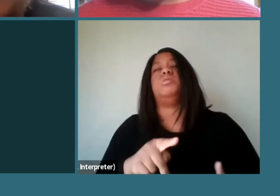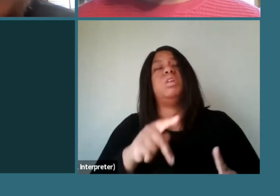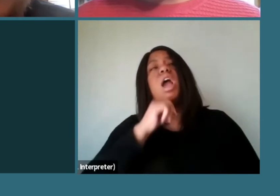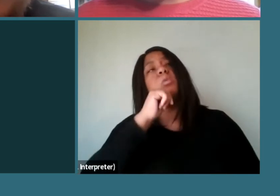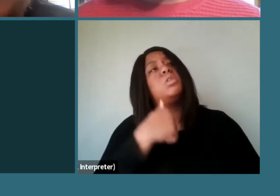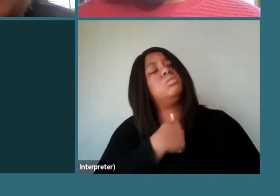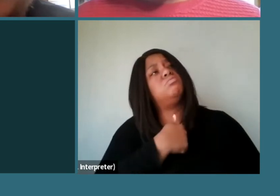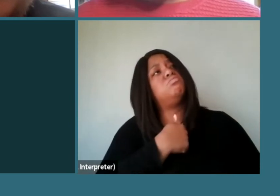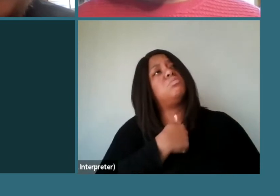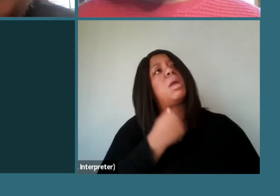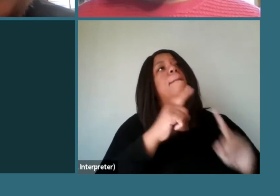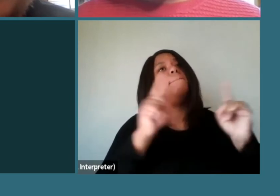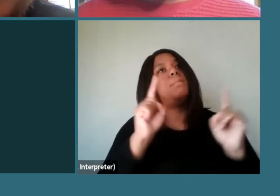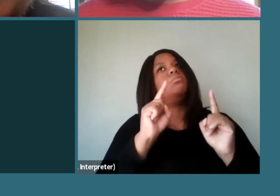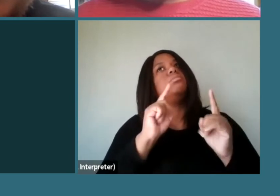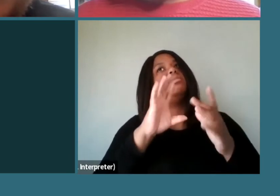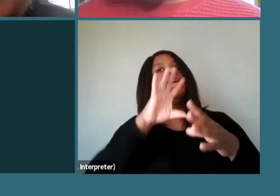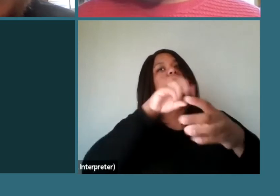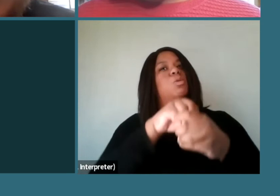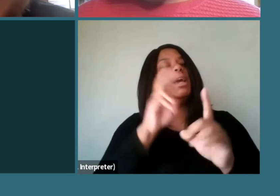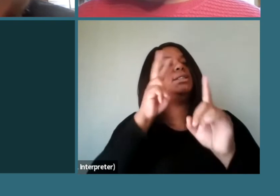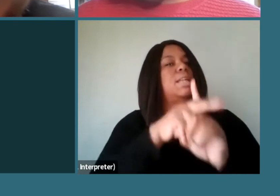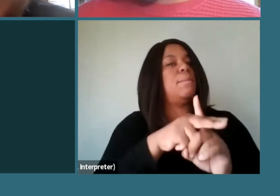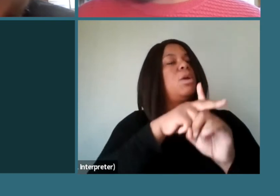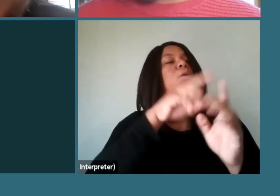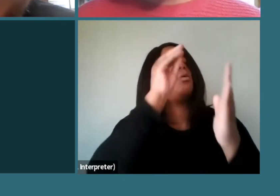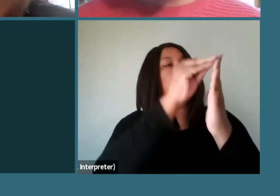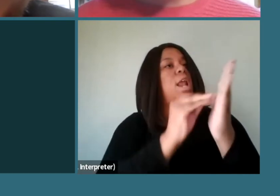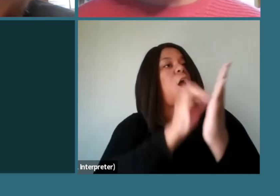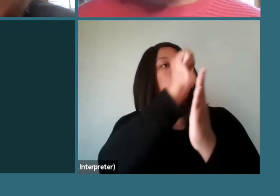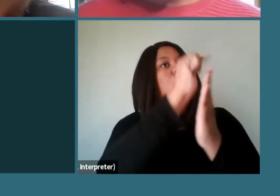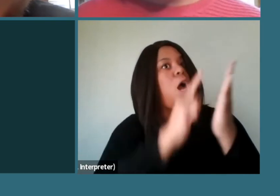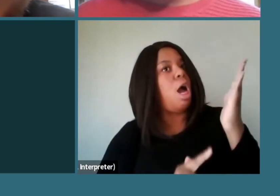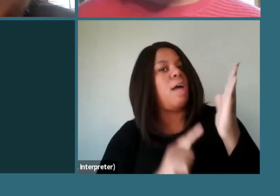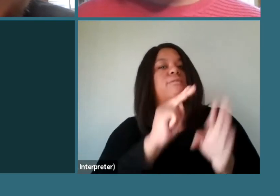of the assignment to write down all of the nouns and then go back. I think that there's value in that too.